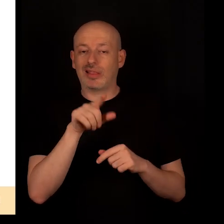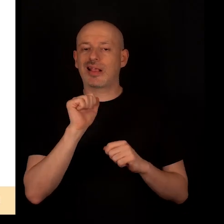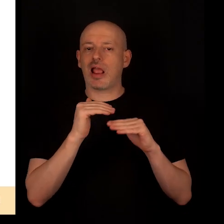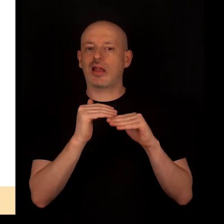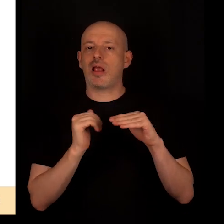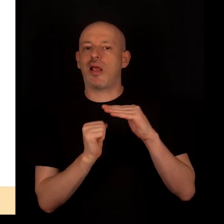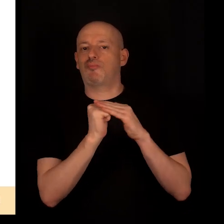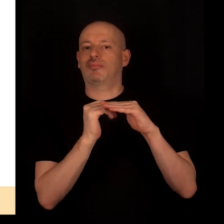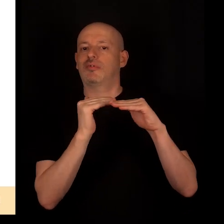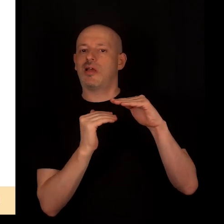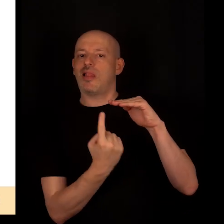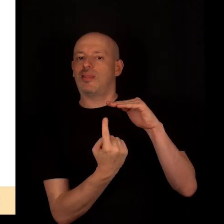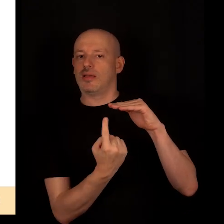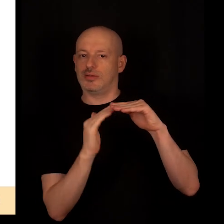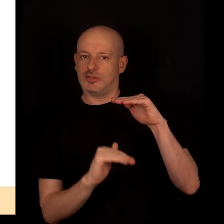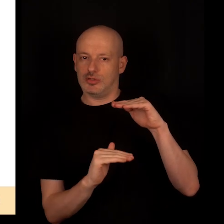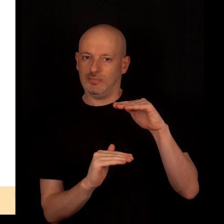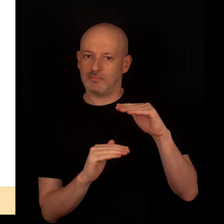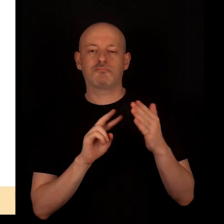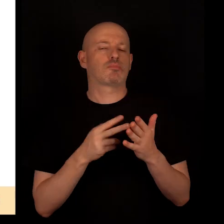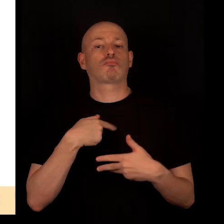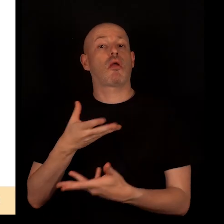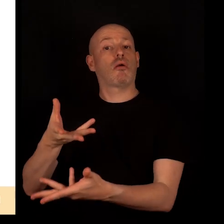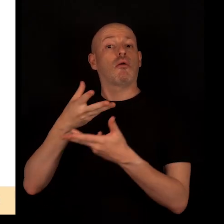in the Info Card, you can have up to 1 less.